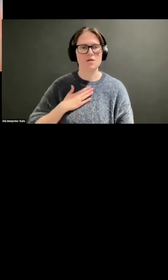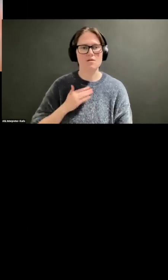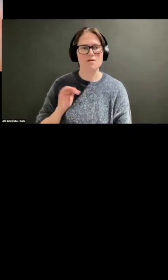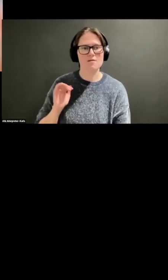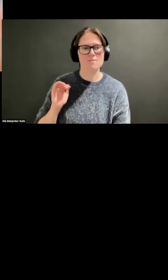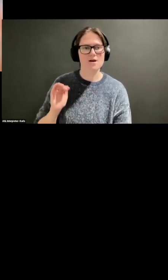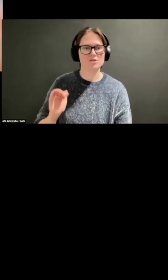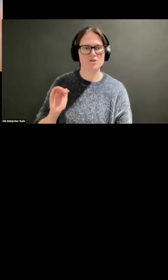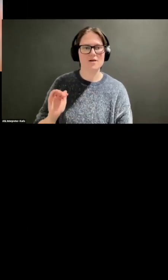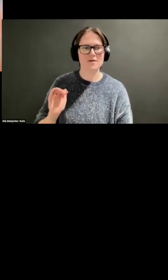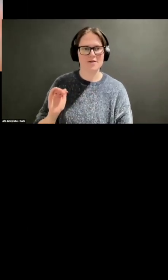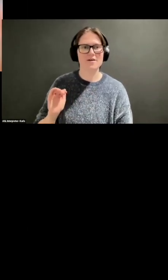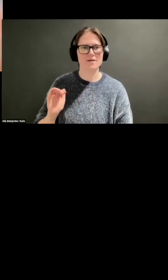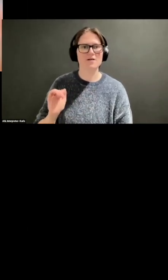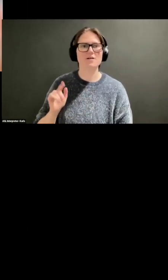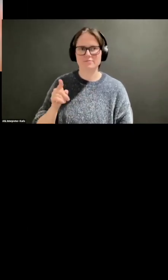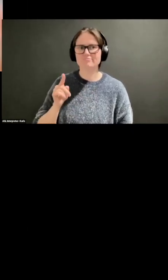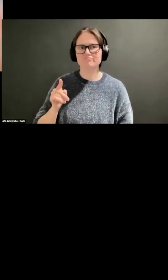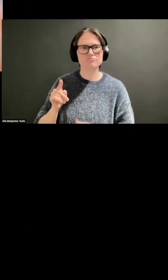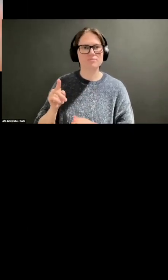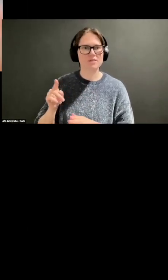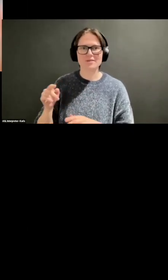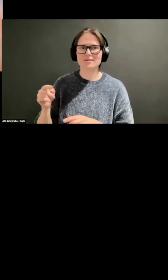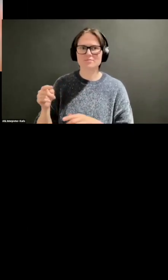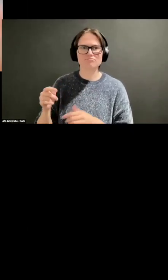group homes and things like that. And so hadn't really